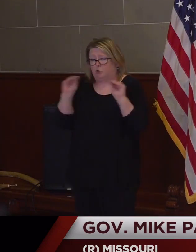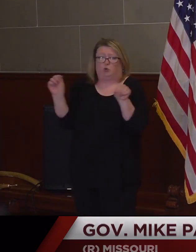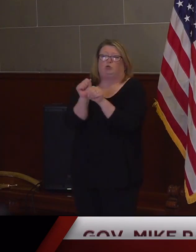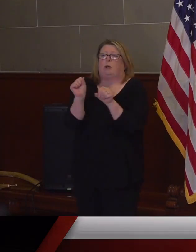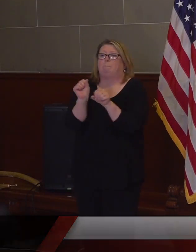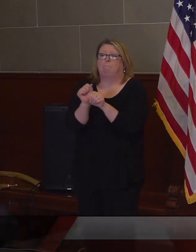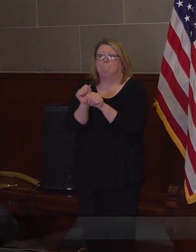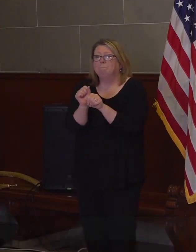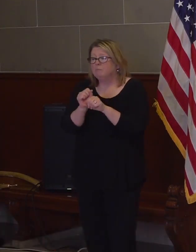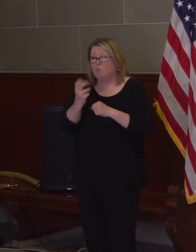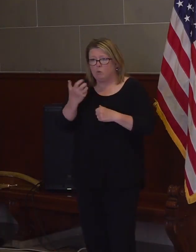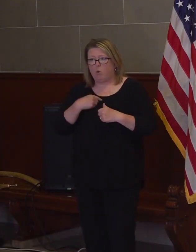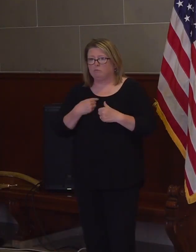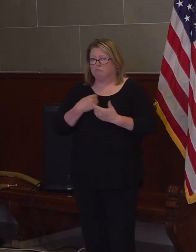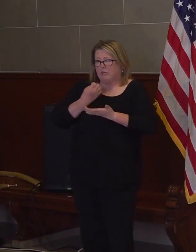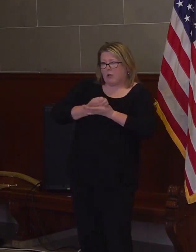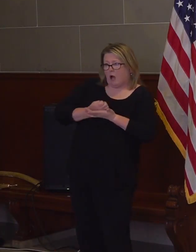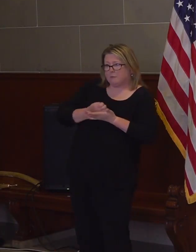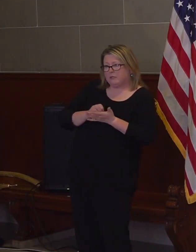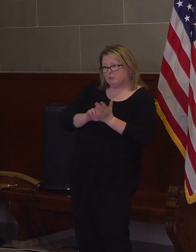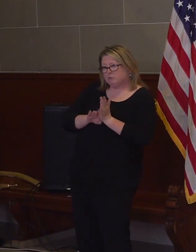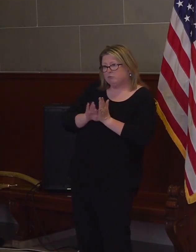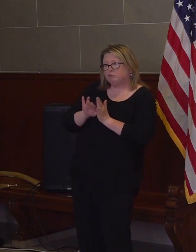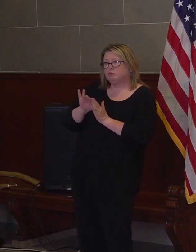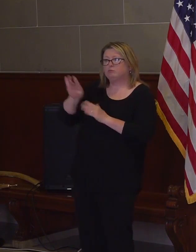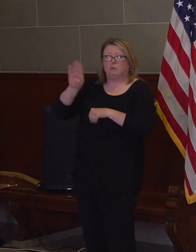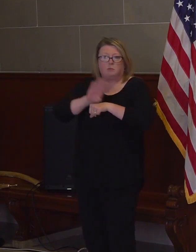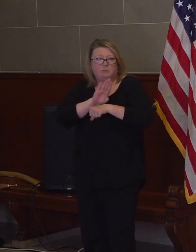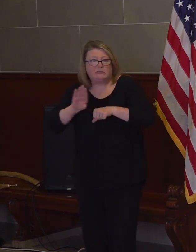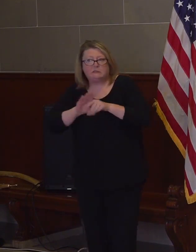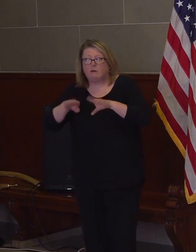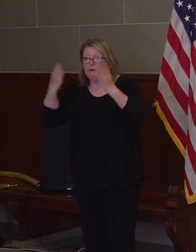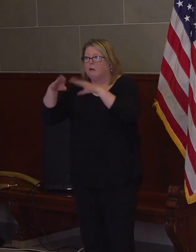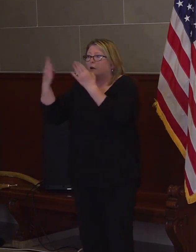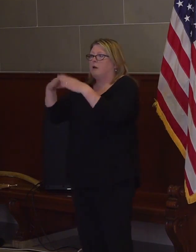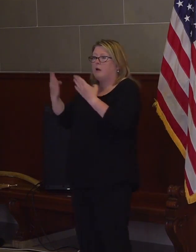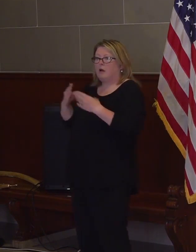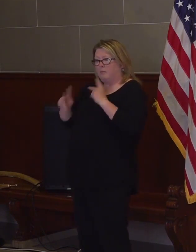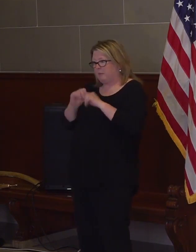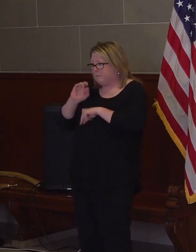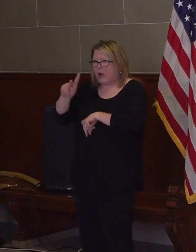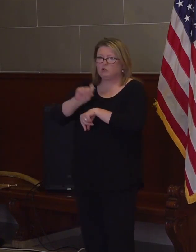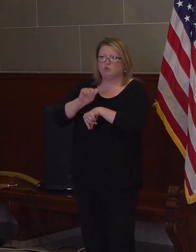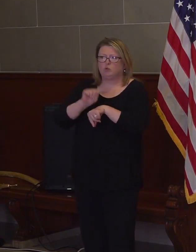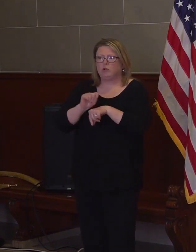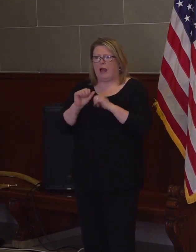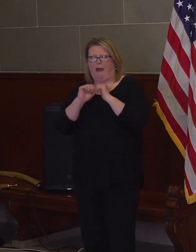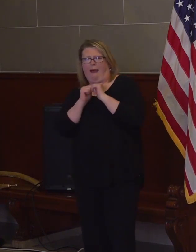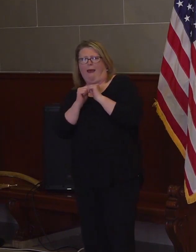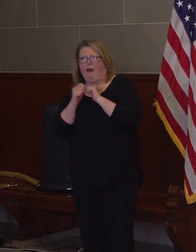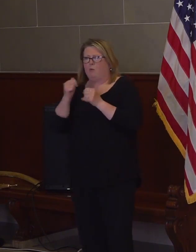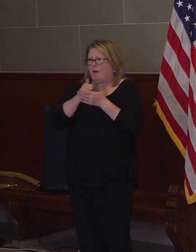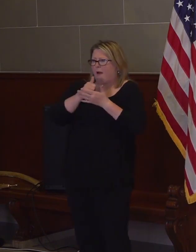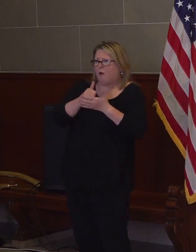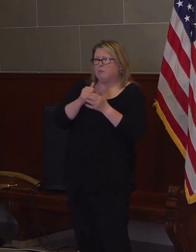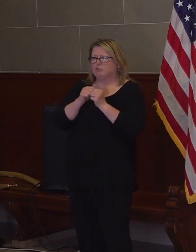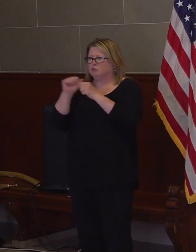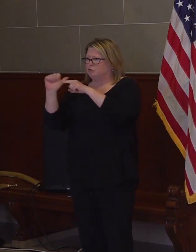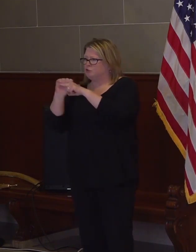THE GOVERNOR'S OFFICE, OUR PRIORITY RIGHT NOW IS CLOSE TO 400,000 PEOPLE ON UNEMPLOYMENT TRYING TO GET THE ECONOMY